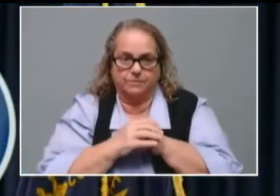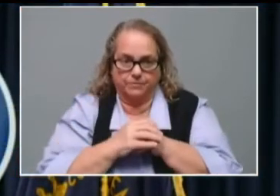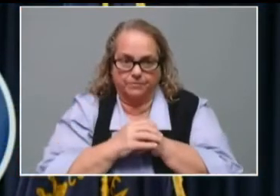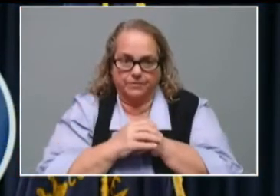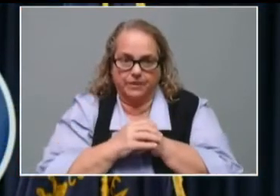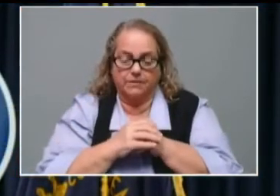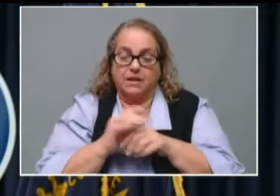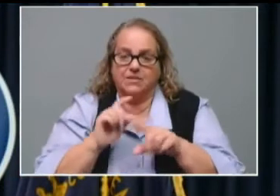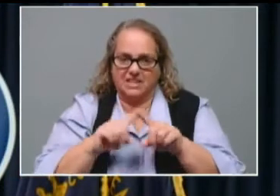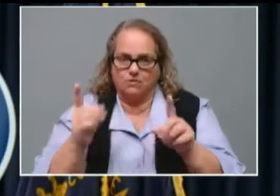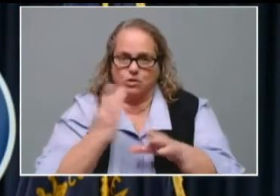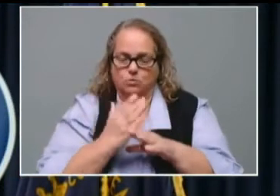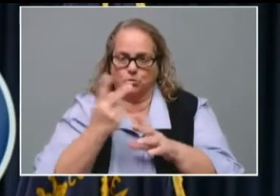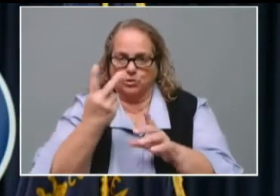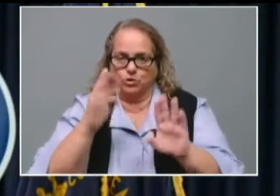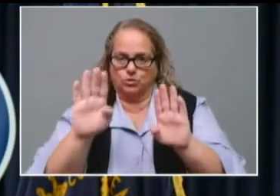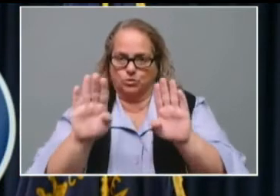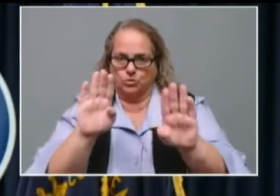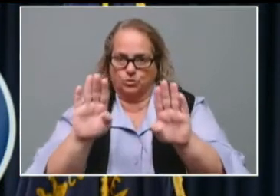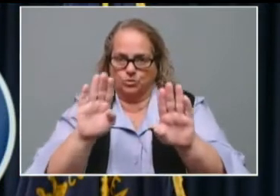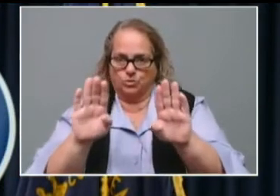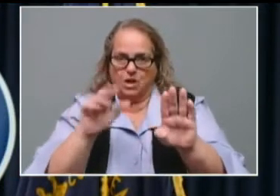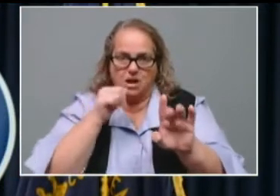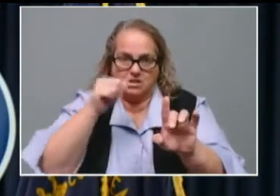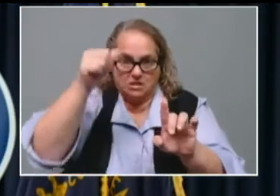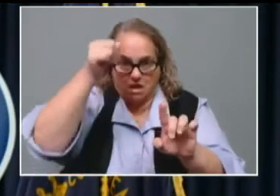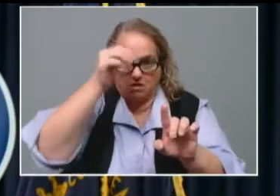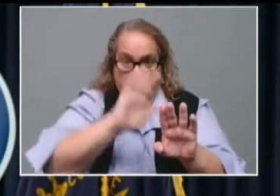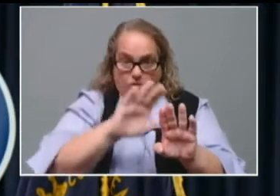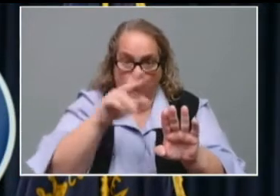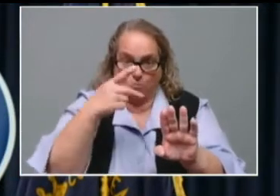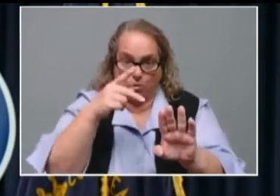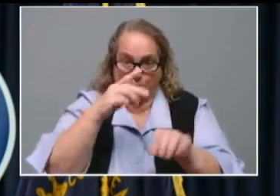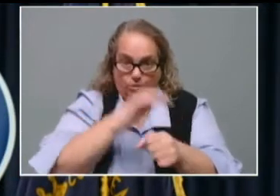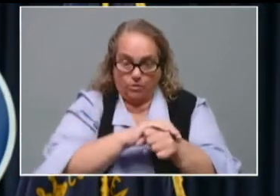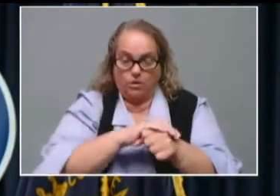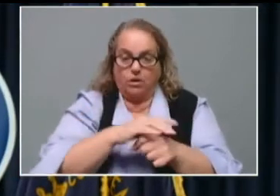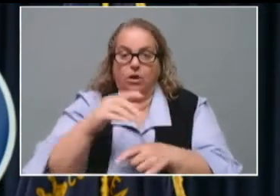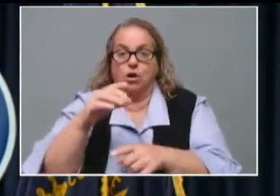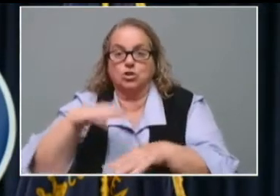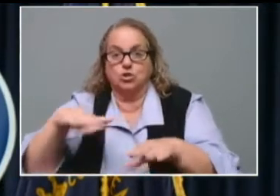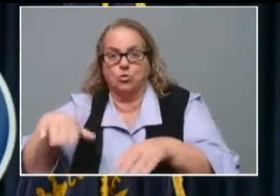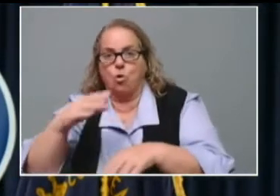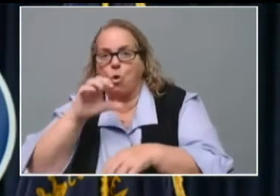you comfort and it's information that as you show up can just You make 100%